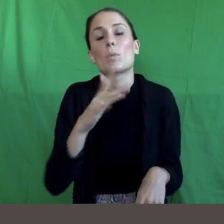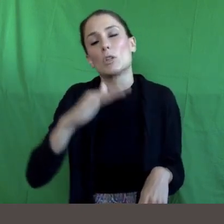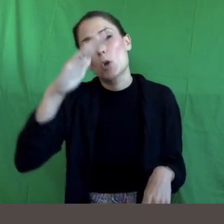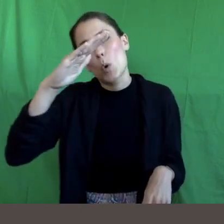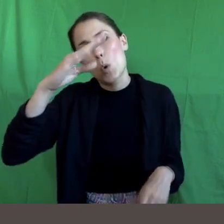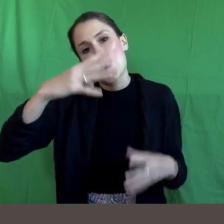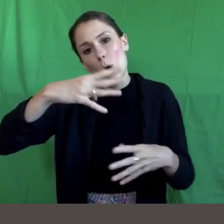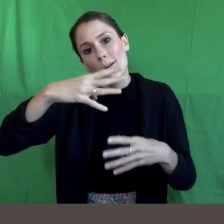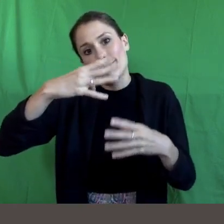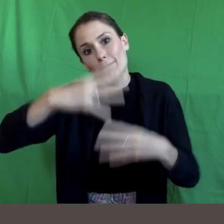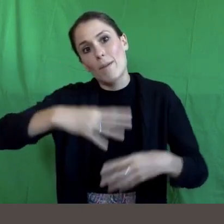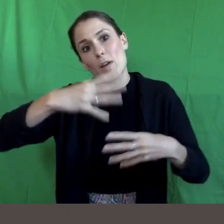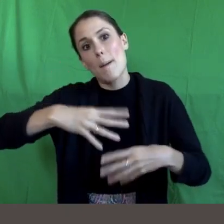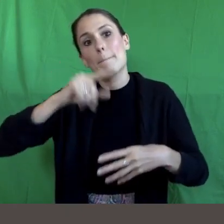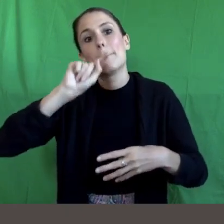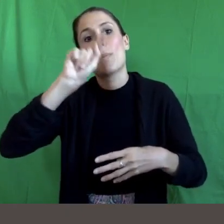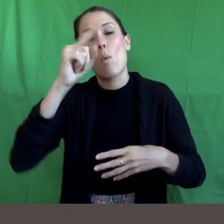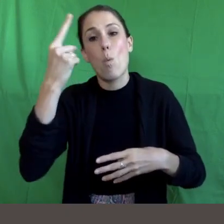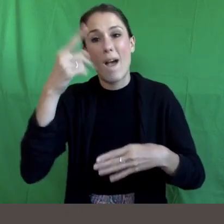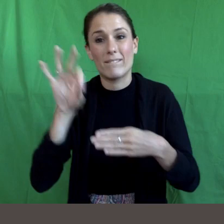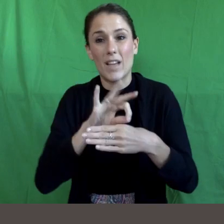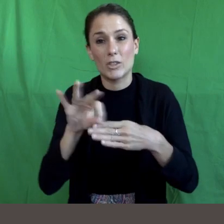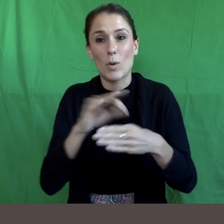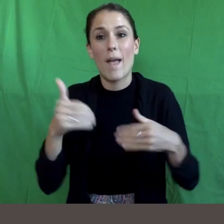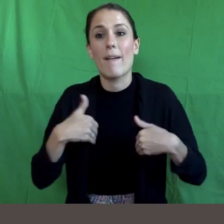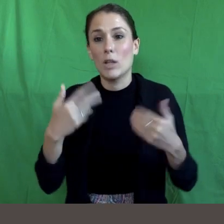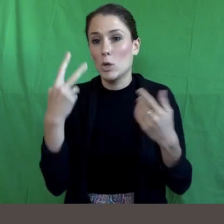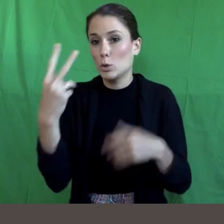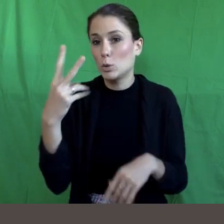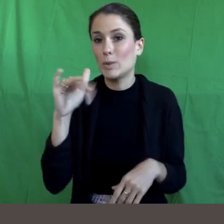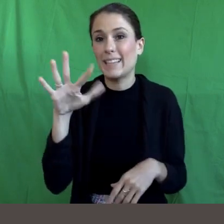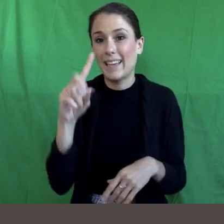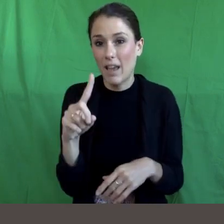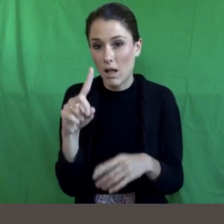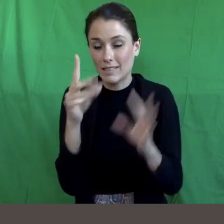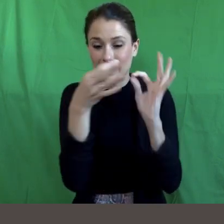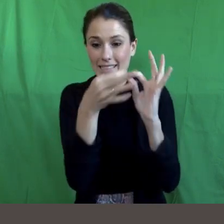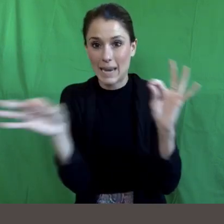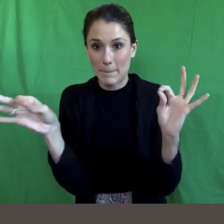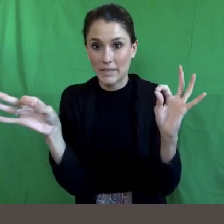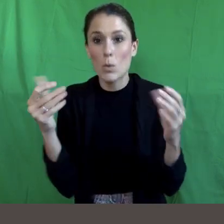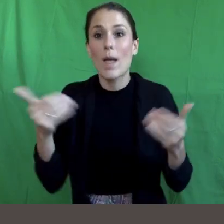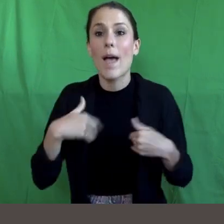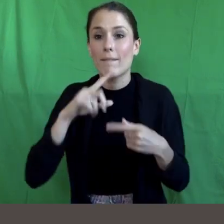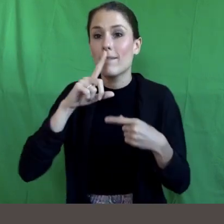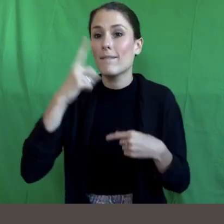So we passed this, we had just one function. Here it is, which had two yield statements inside it.